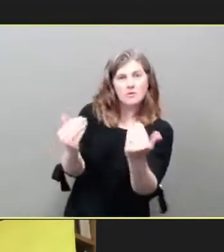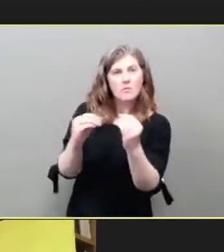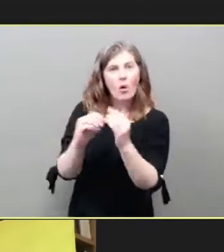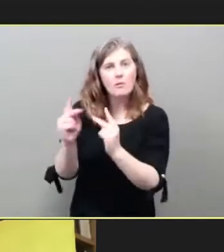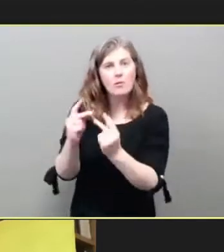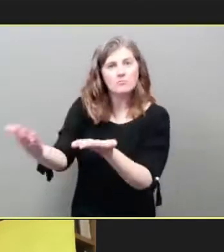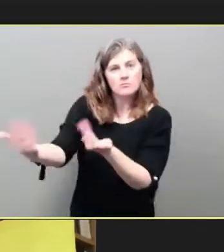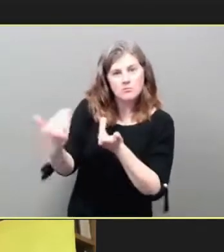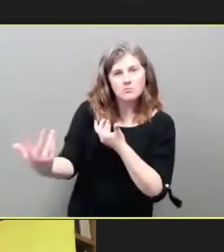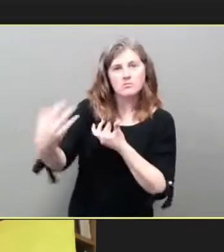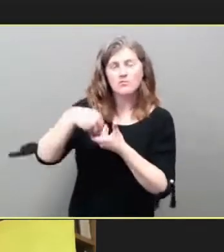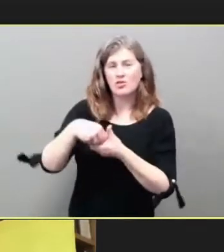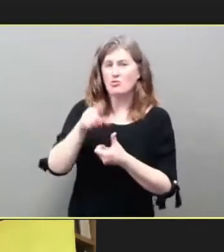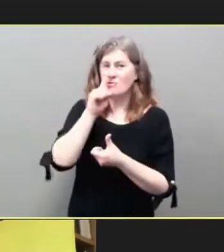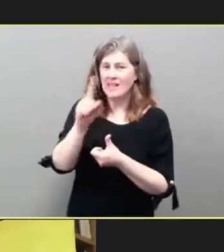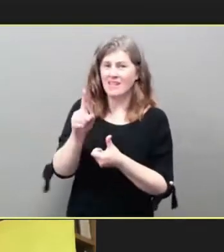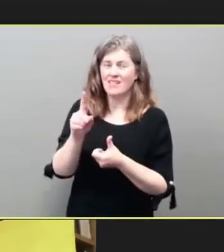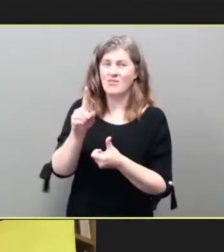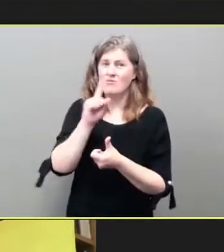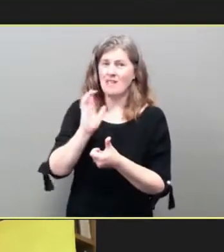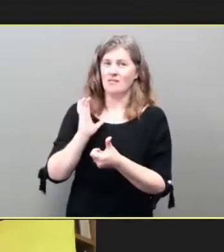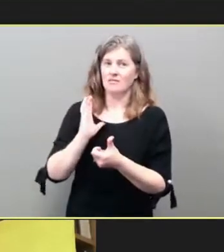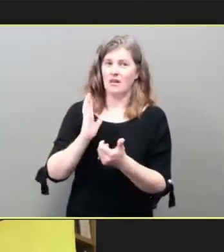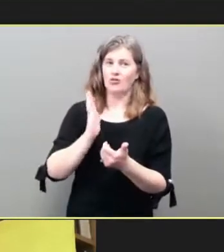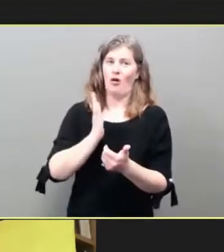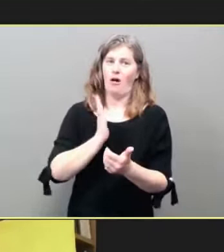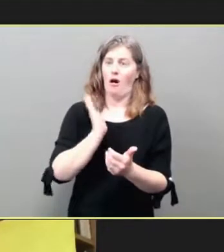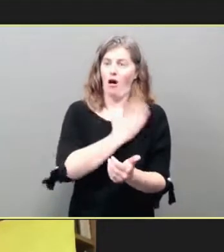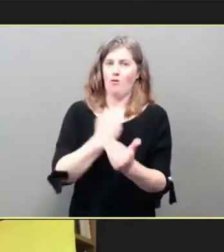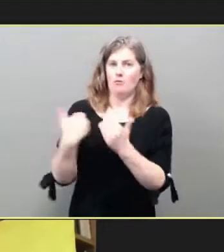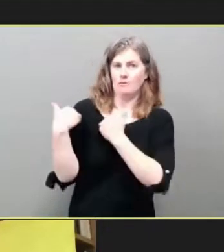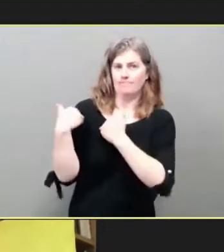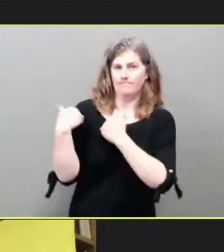really the onus is really with us as well. But also we want to encourage